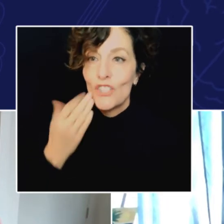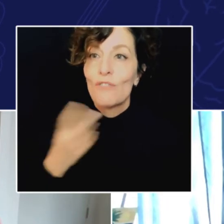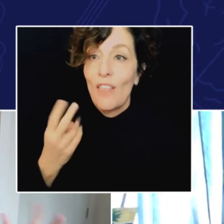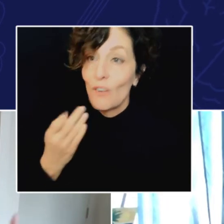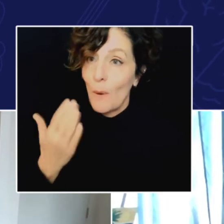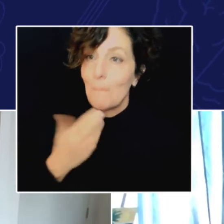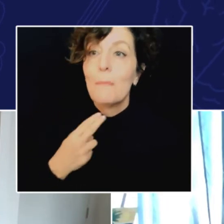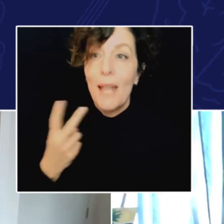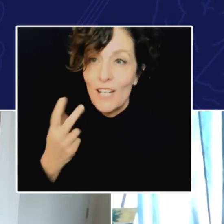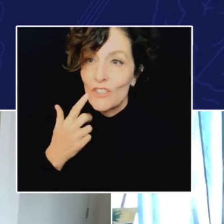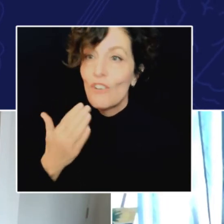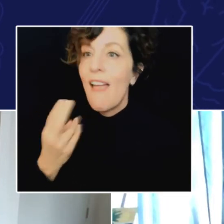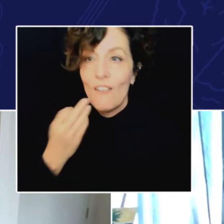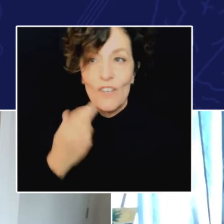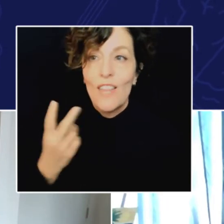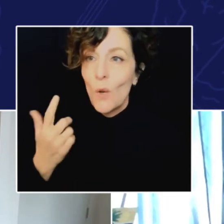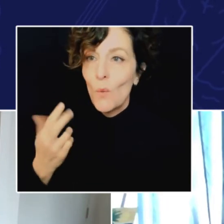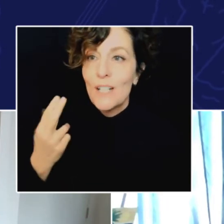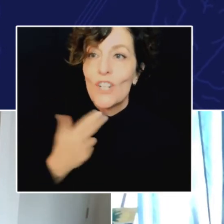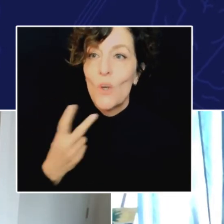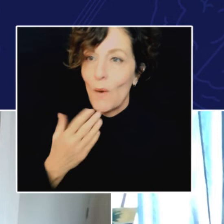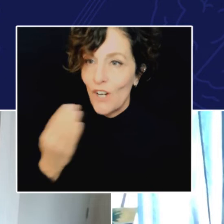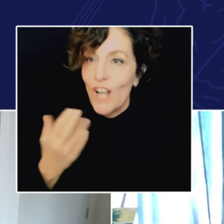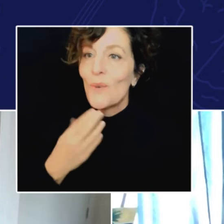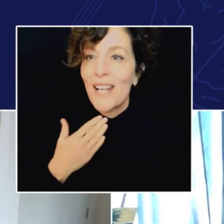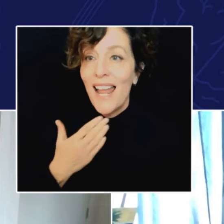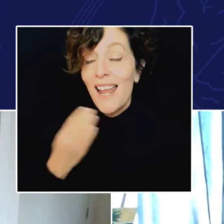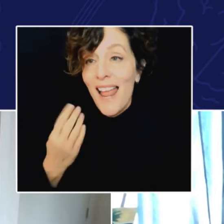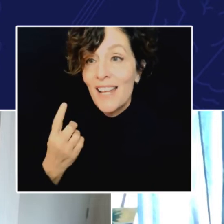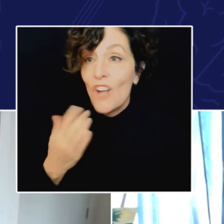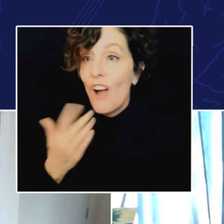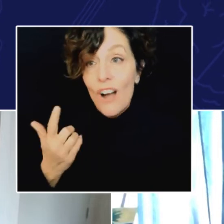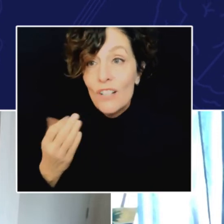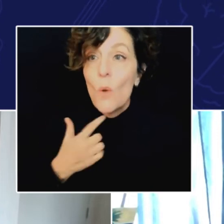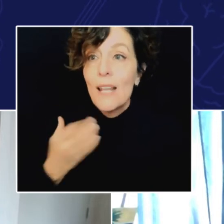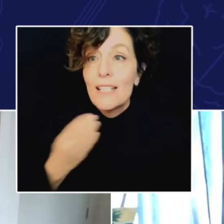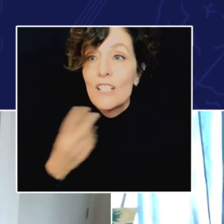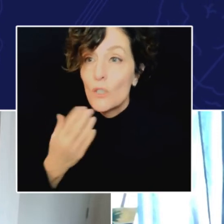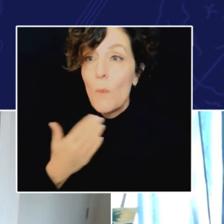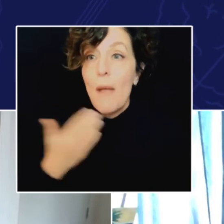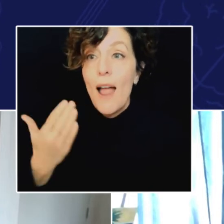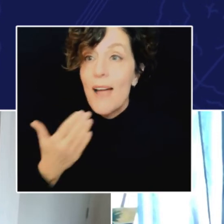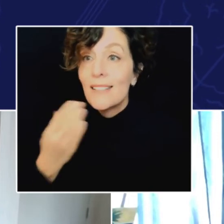making sure that everything was going, uh, okay And also listening to my attending [physician].